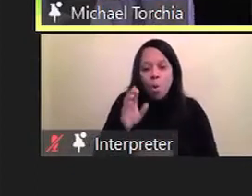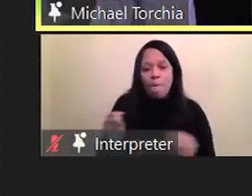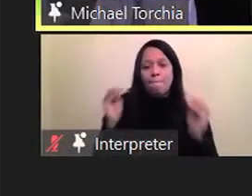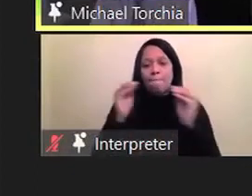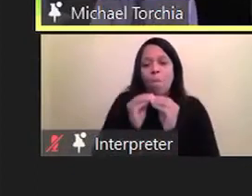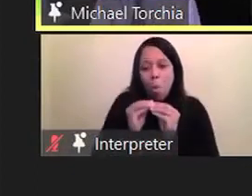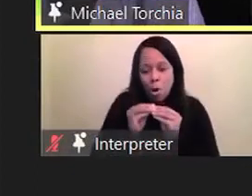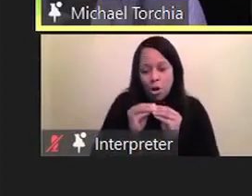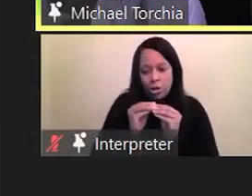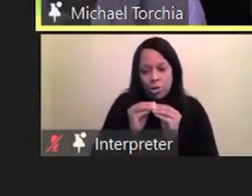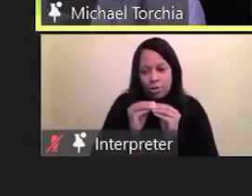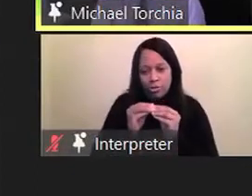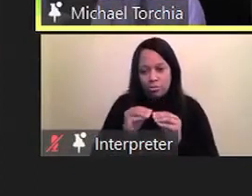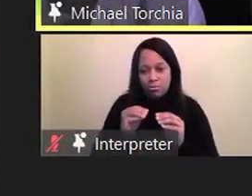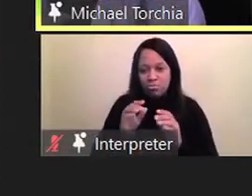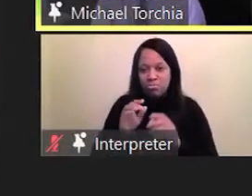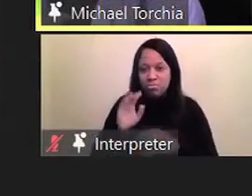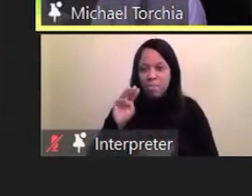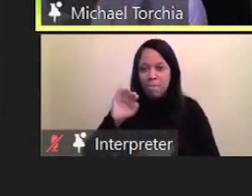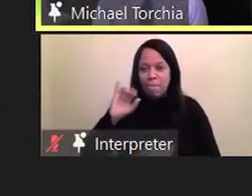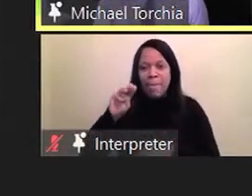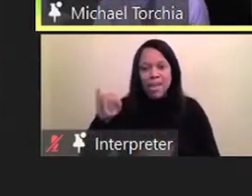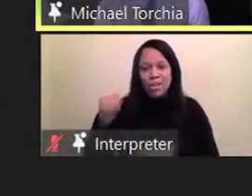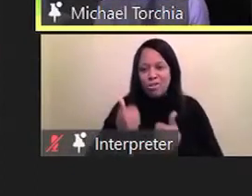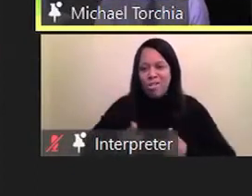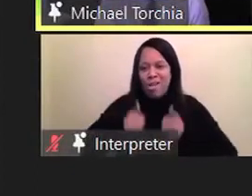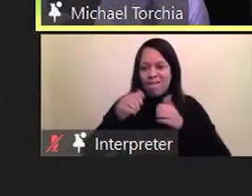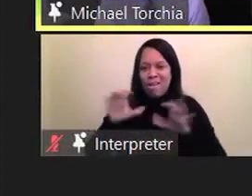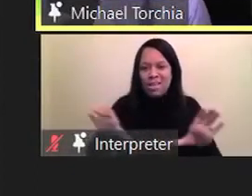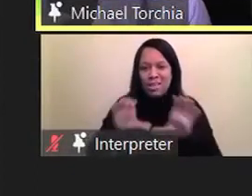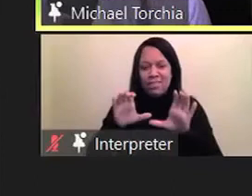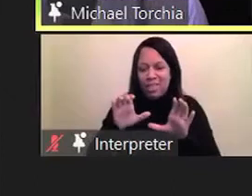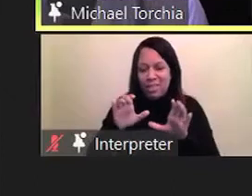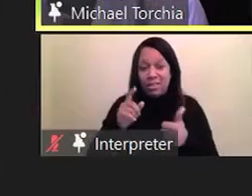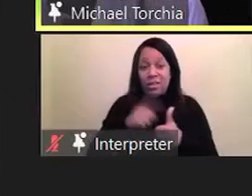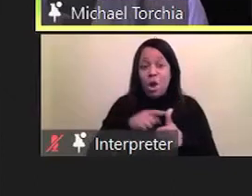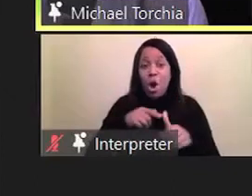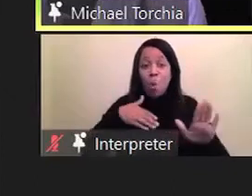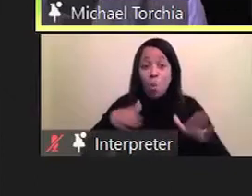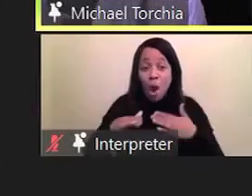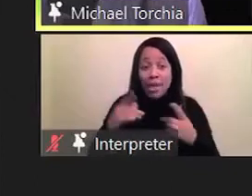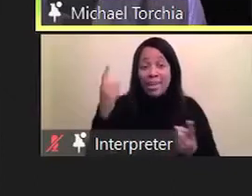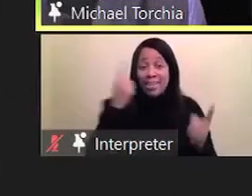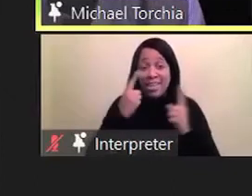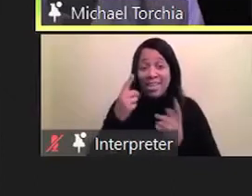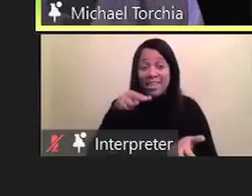activities-- walking, thinking, standing, breathing, eating.